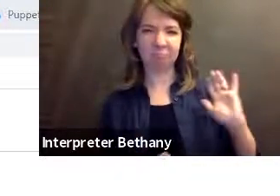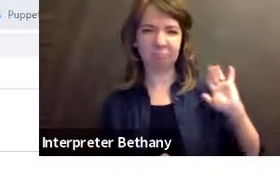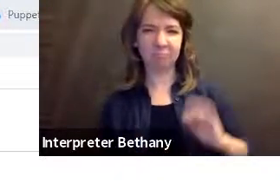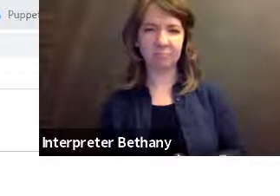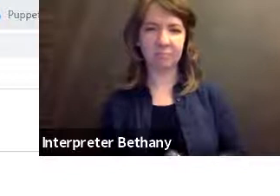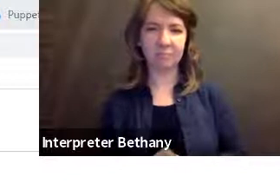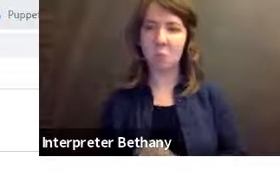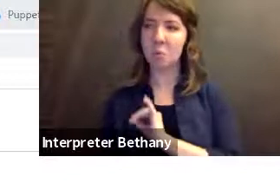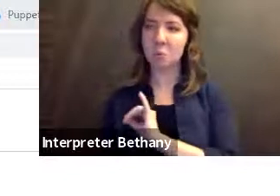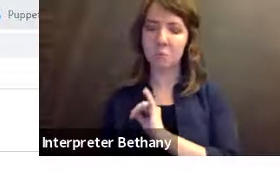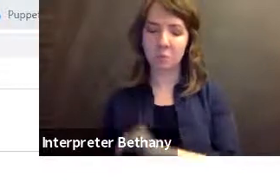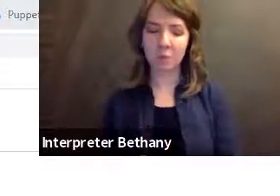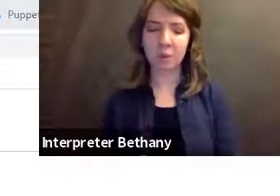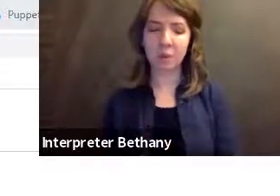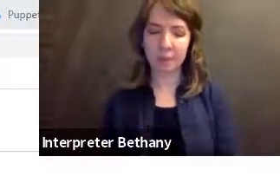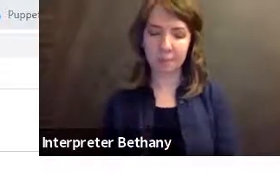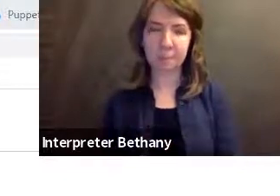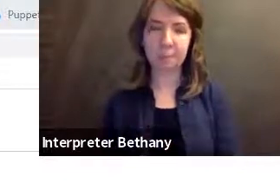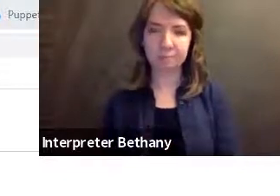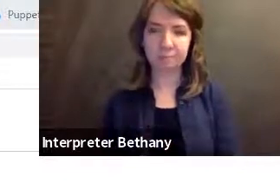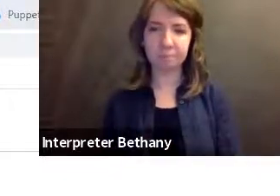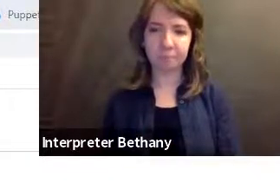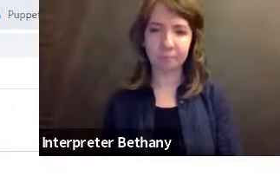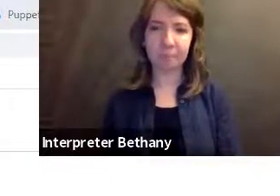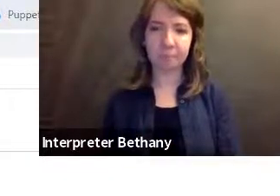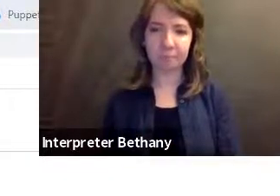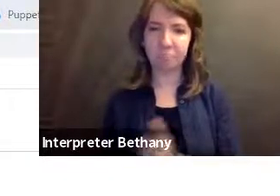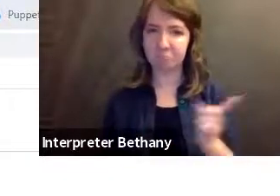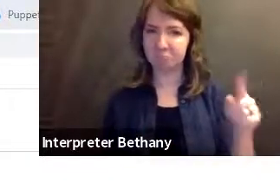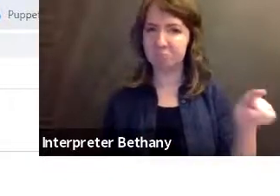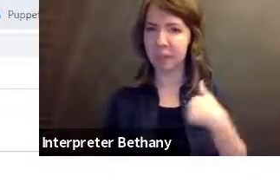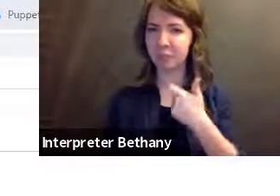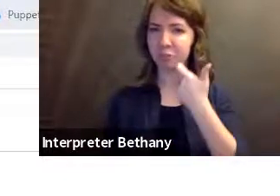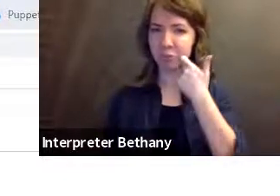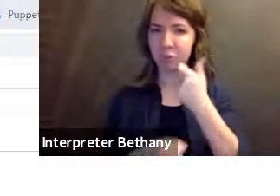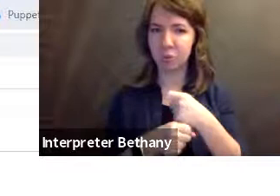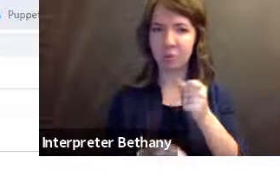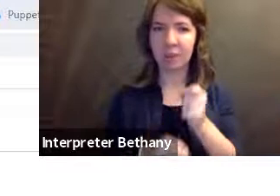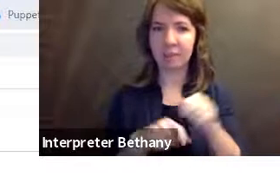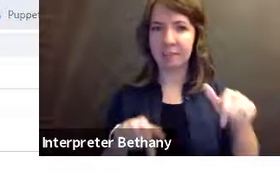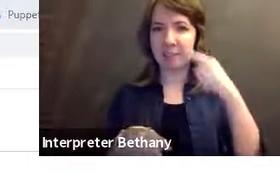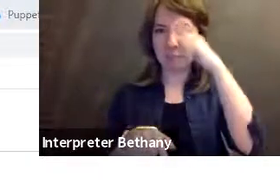Linda Kobashigawa: Yeah. Um, yeah, these are these I just created this summer. So yeah, I will